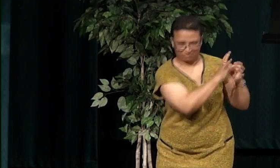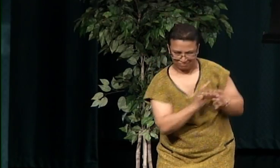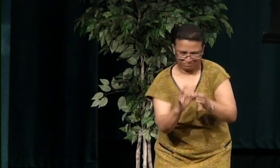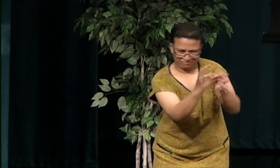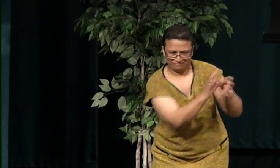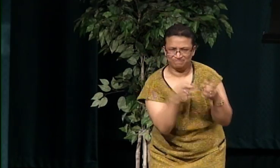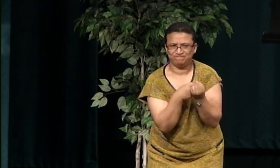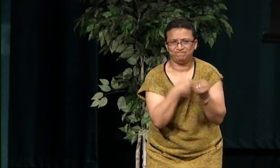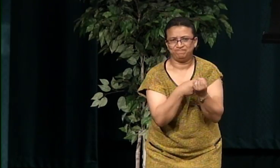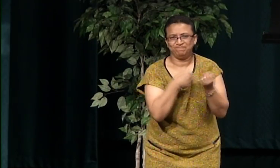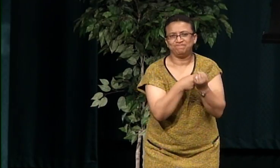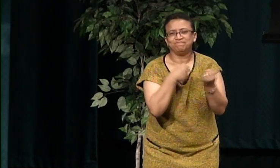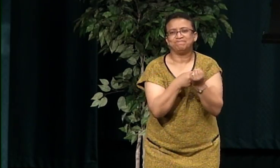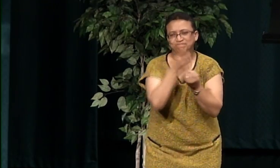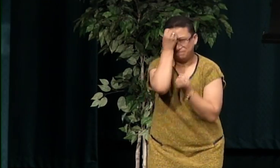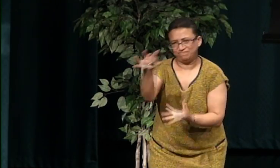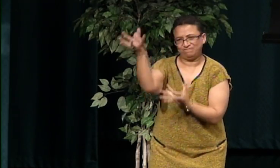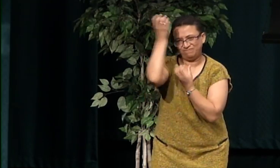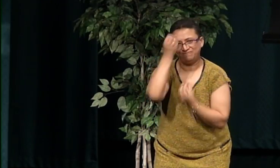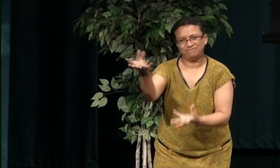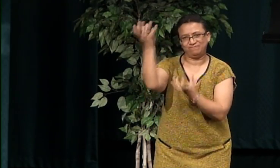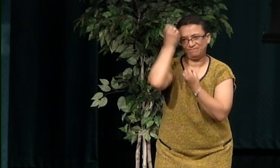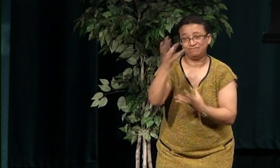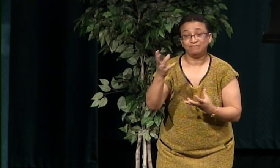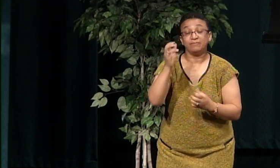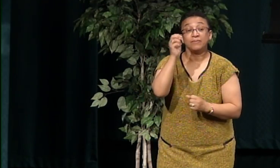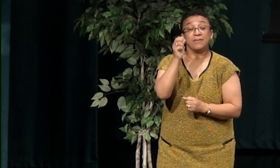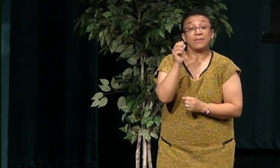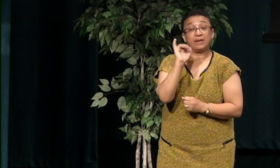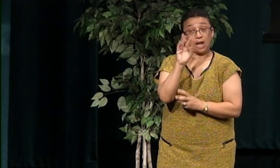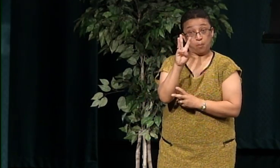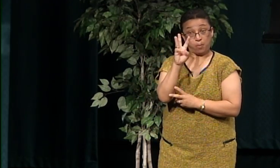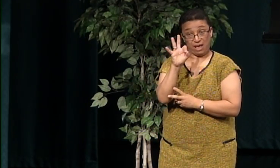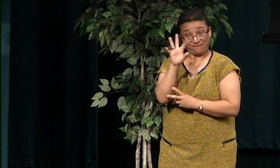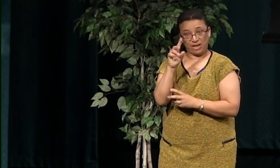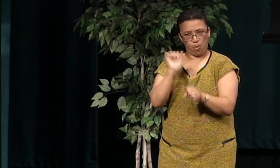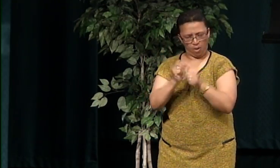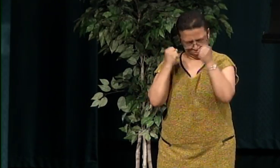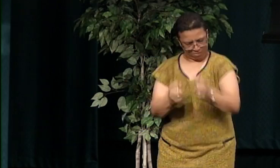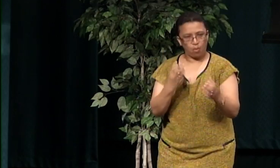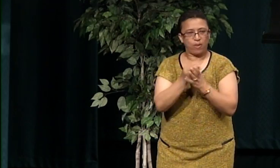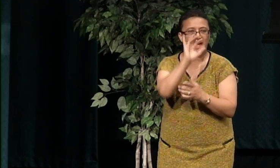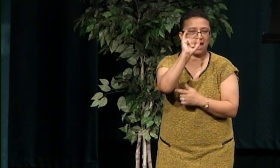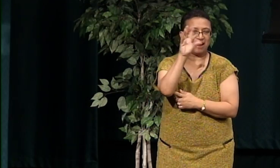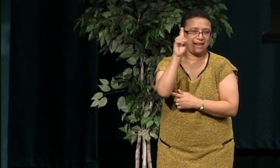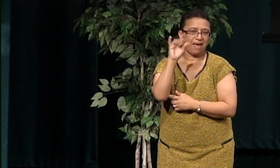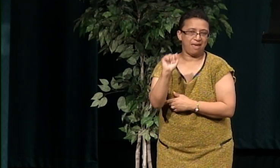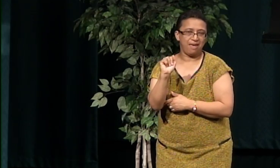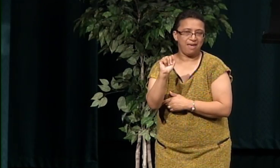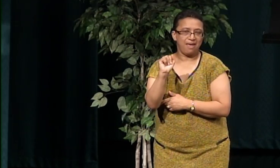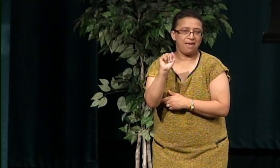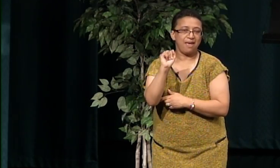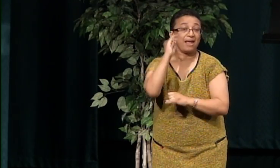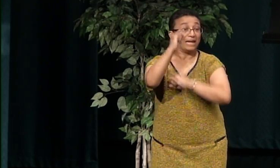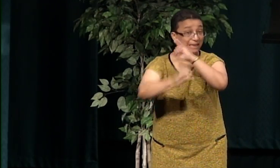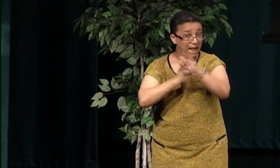within our nations and other nations to break down any barriers to access. WFD works very closely